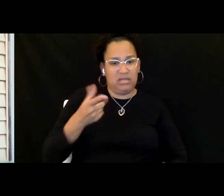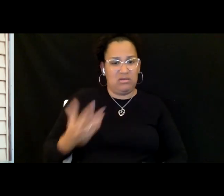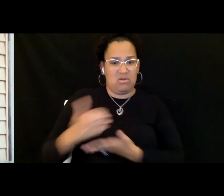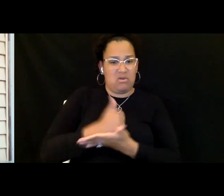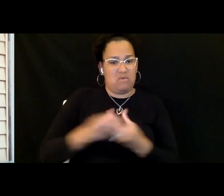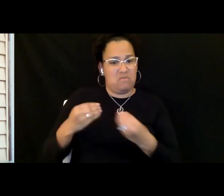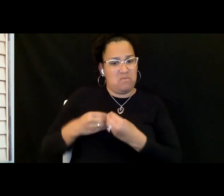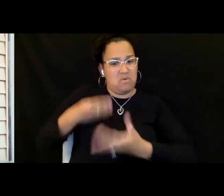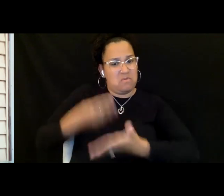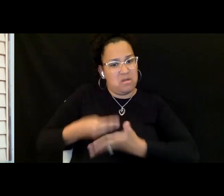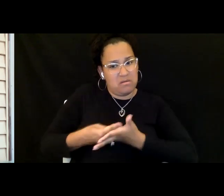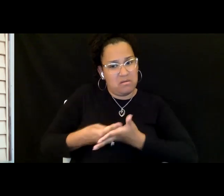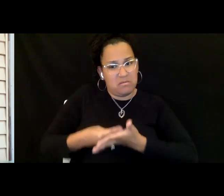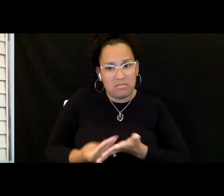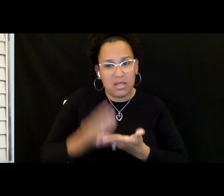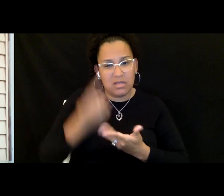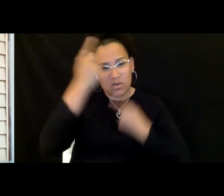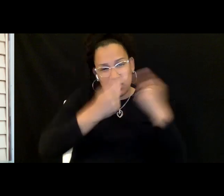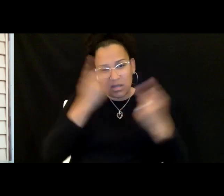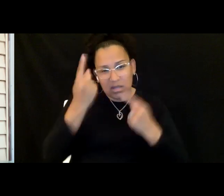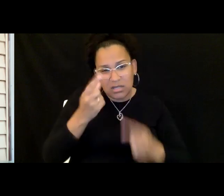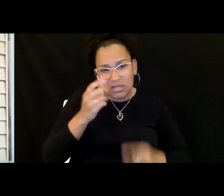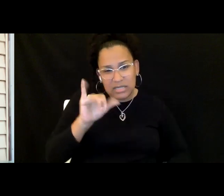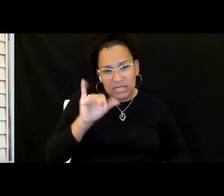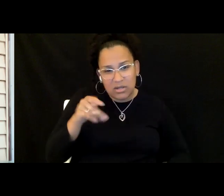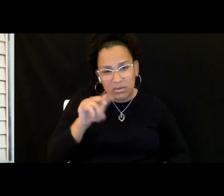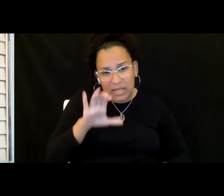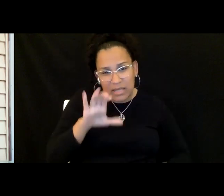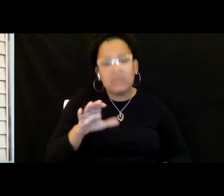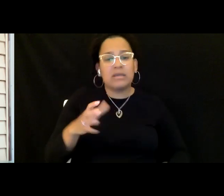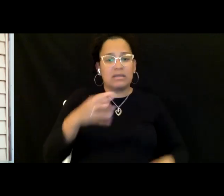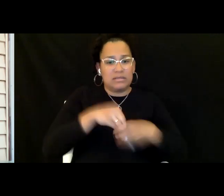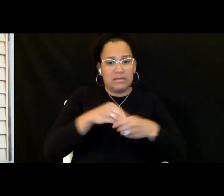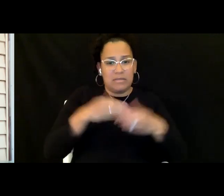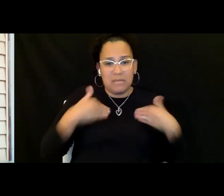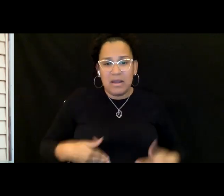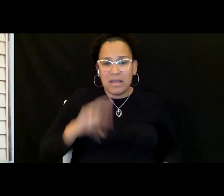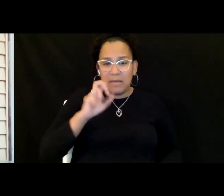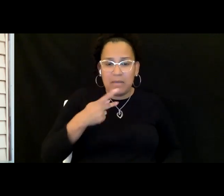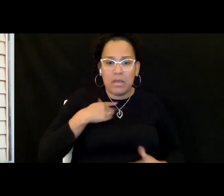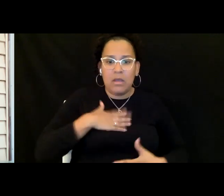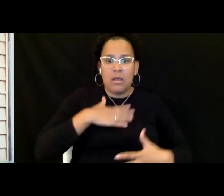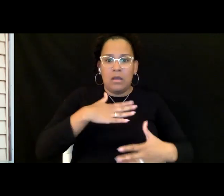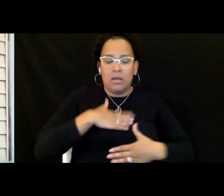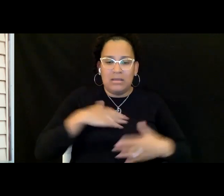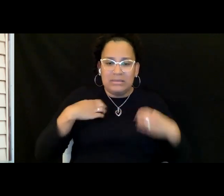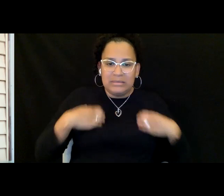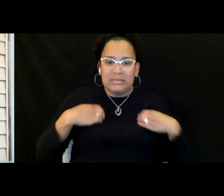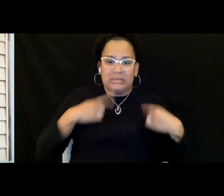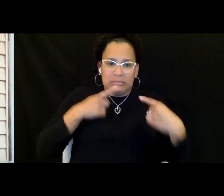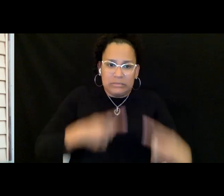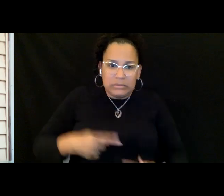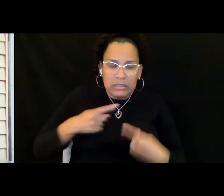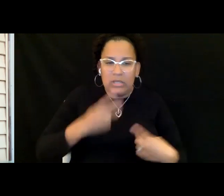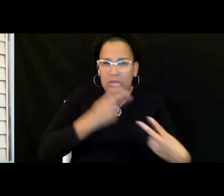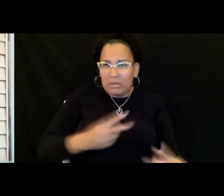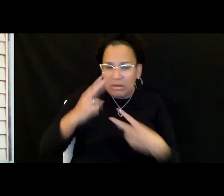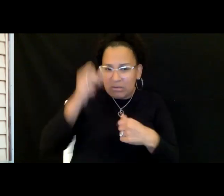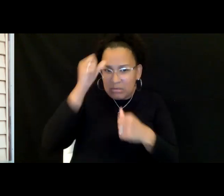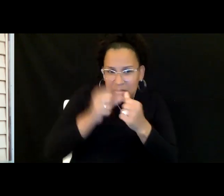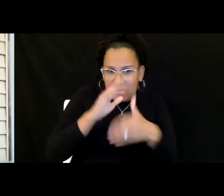heidi andrea restrepo rhodes (she/hers): So, consider the cytoplasm ik filament a map my short breath lung a compass, looking back finding North and interminable horizon.